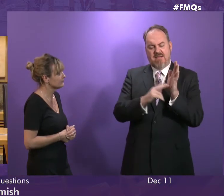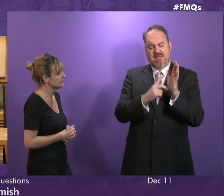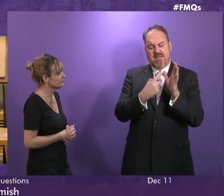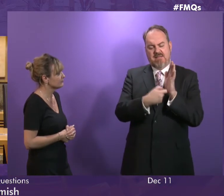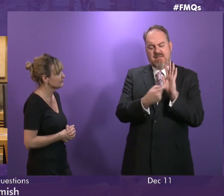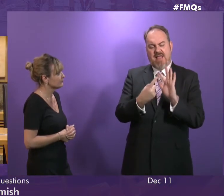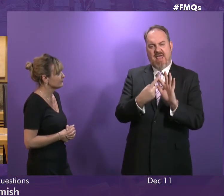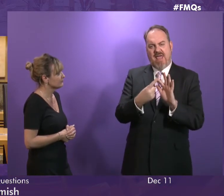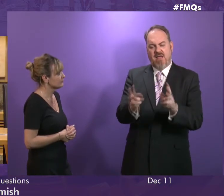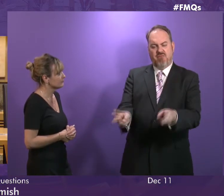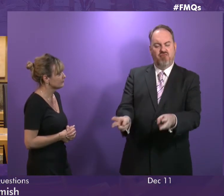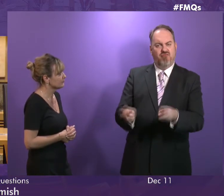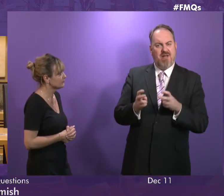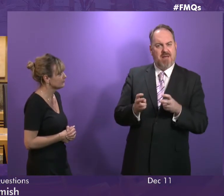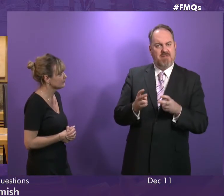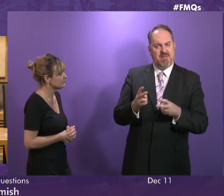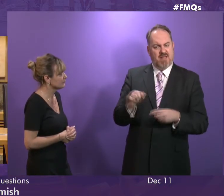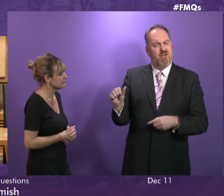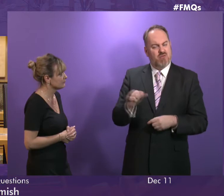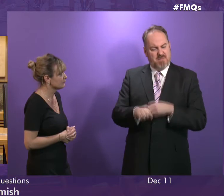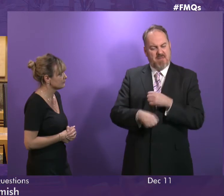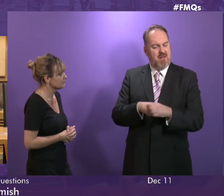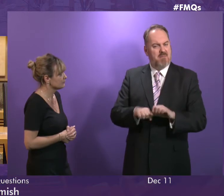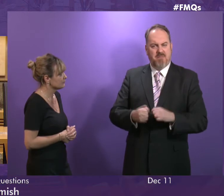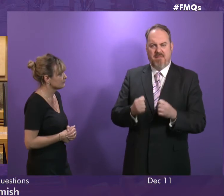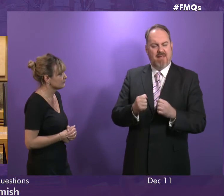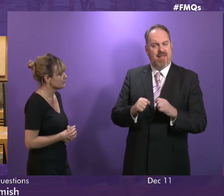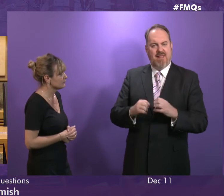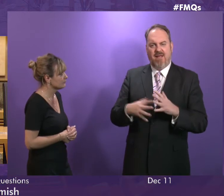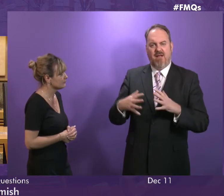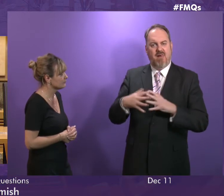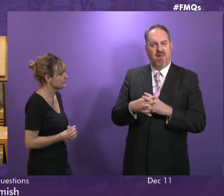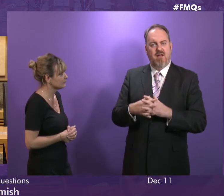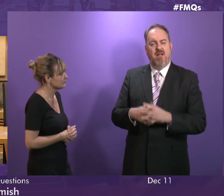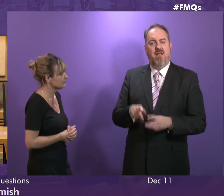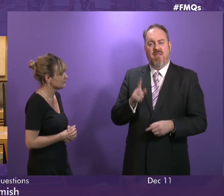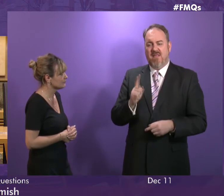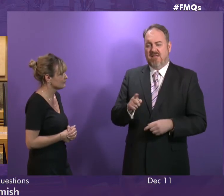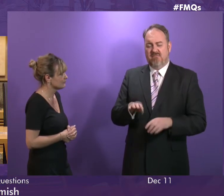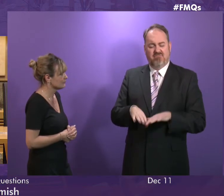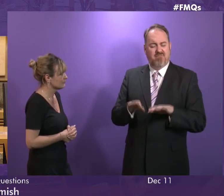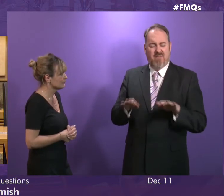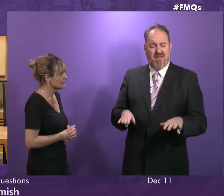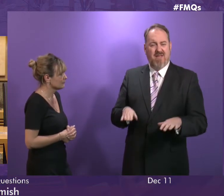a legal ban. The practice is completely unacceptable and is a random form of animal management